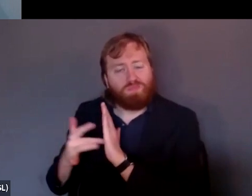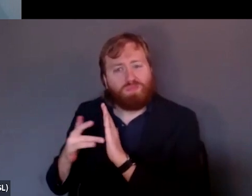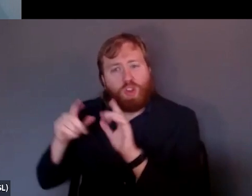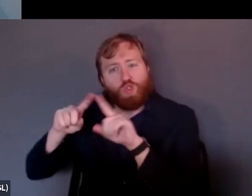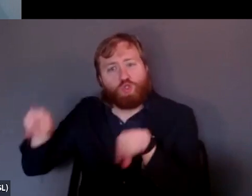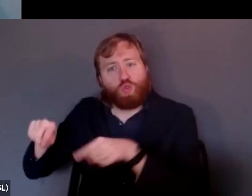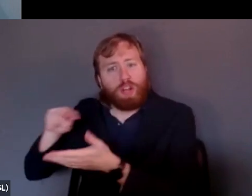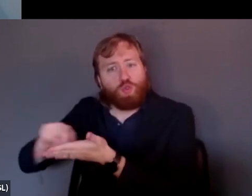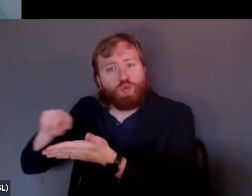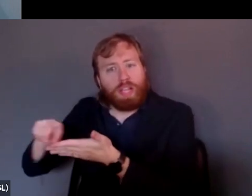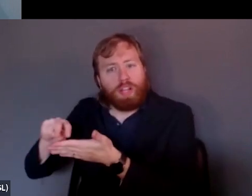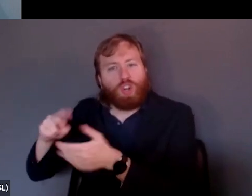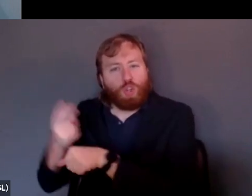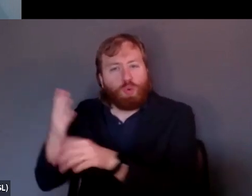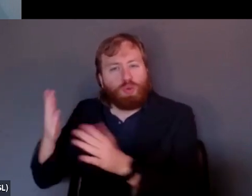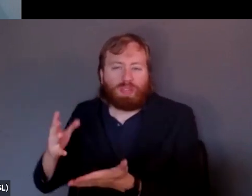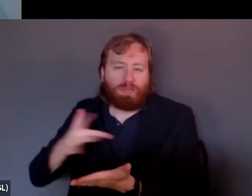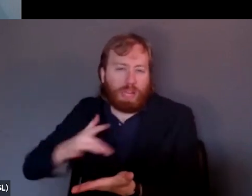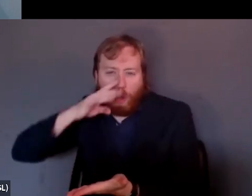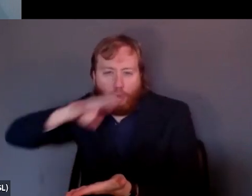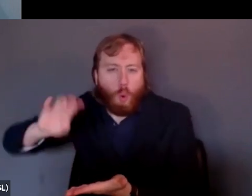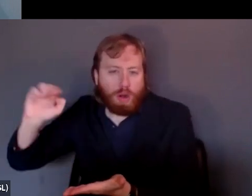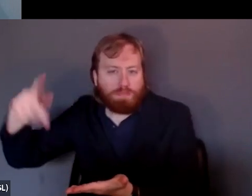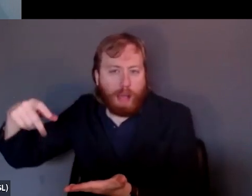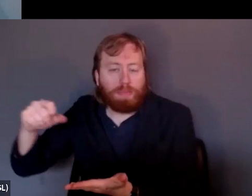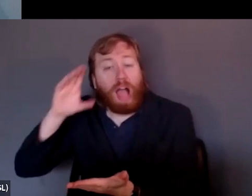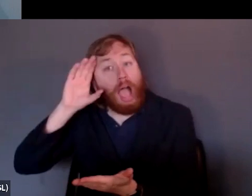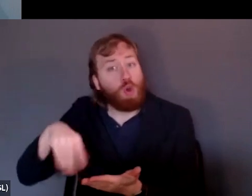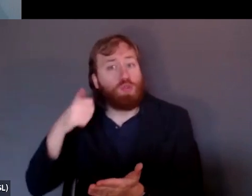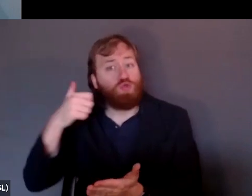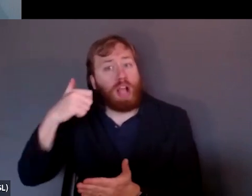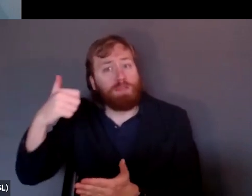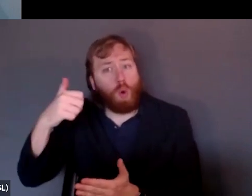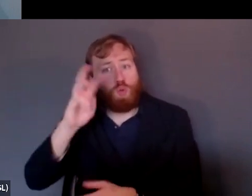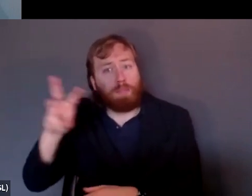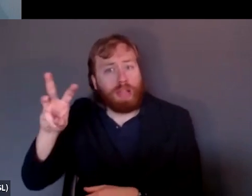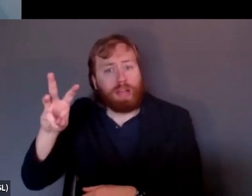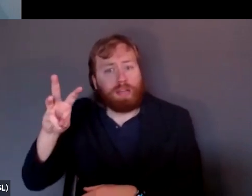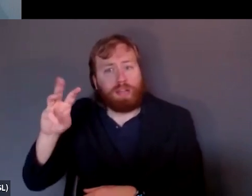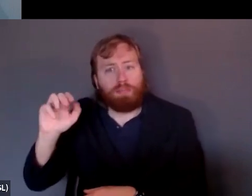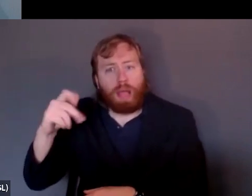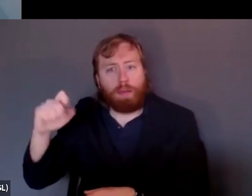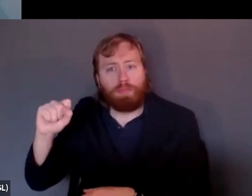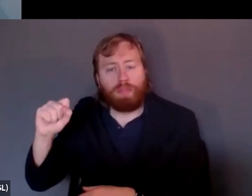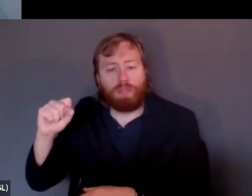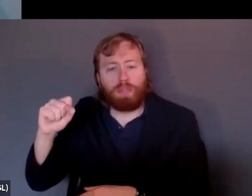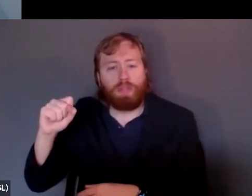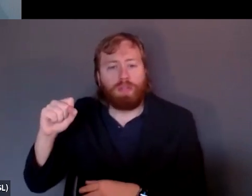I know on the transport website, the maps are in an accordion. They're an image, but they're collapsed.